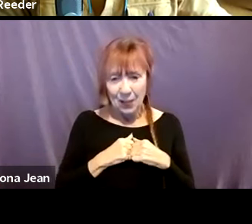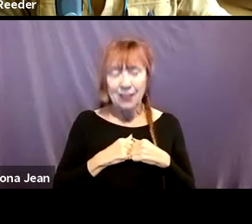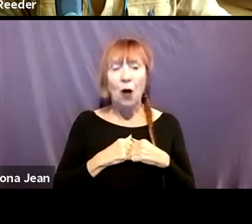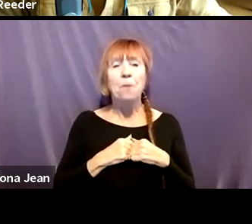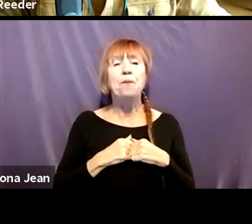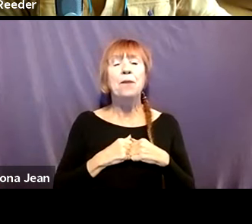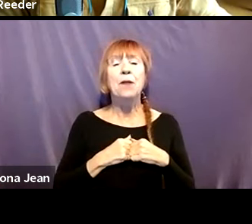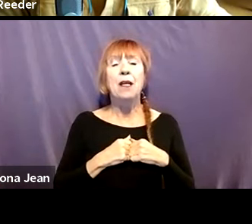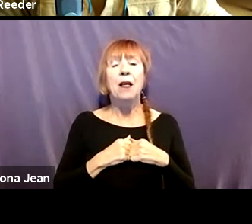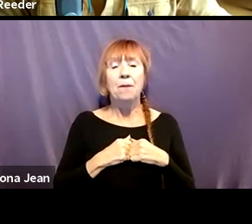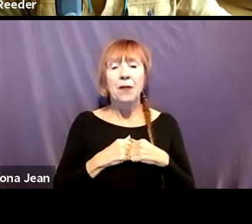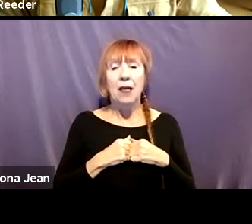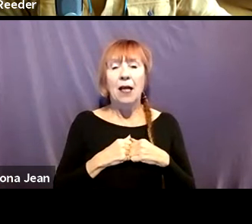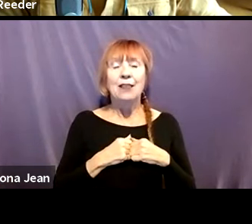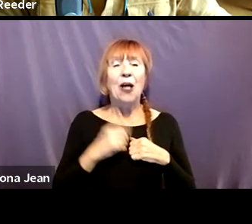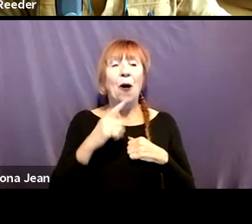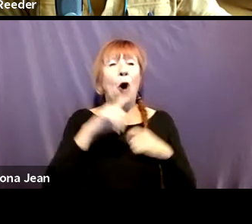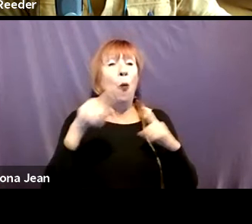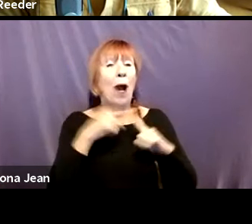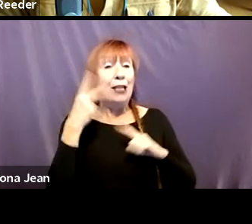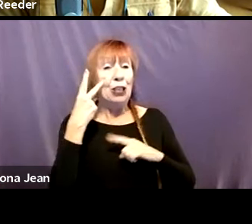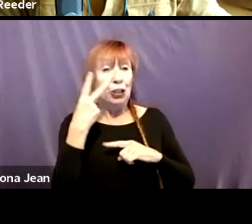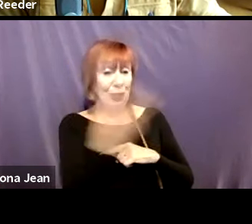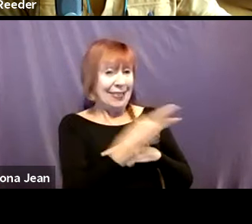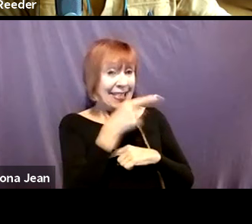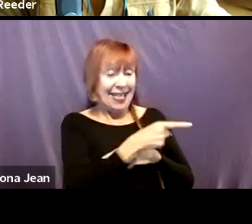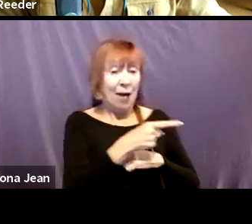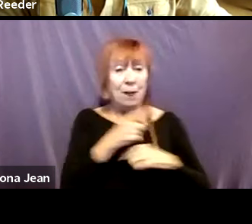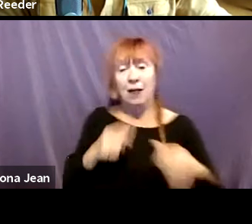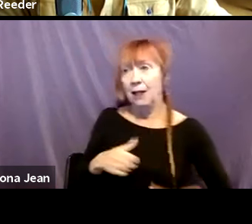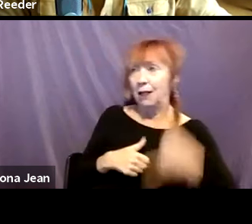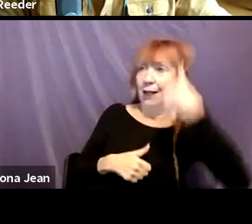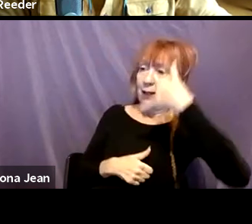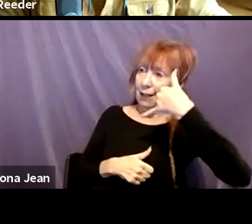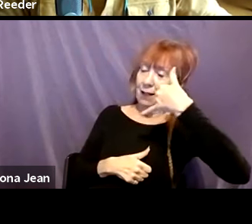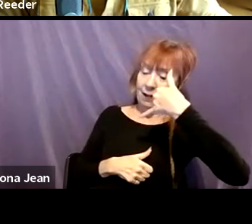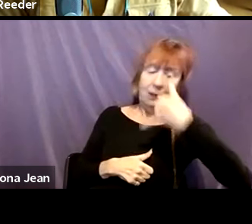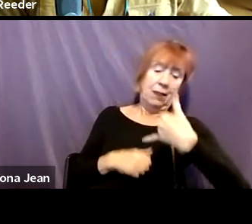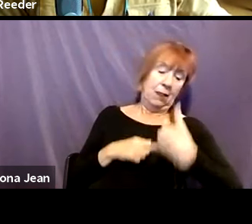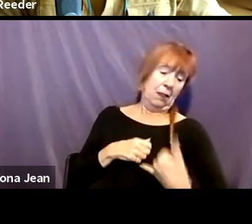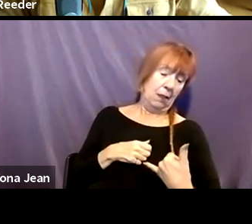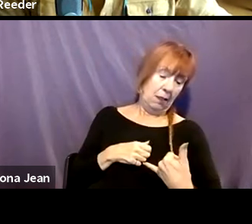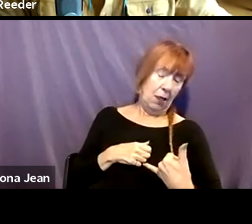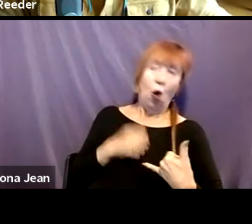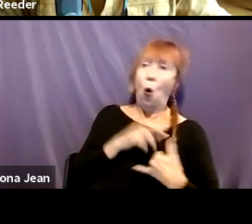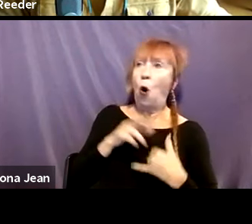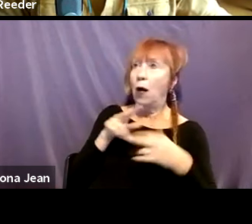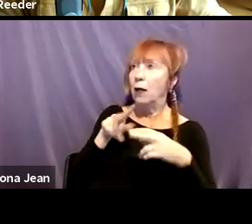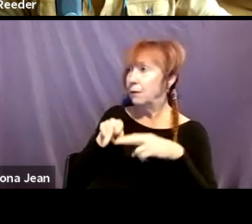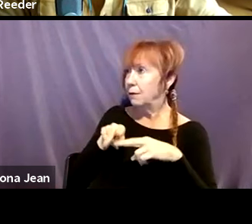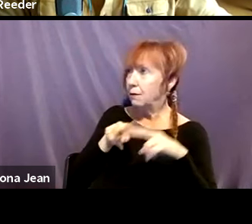When they pull out their phone, or when they start looking elsewhere, (Cory groaning) and they're not looking at you anymore,